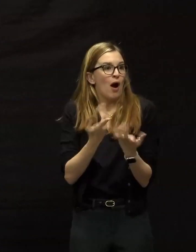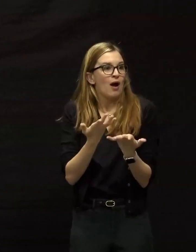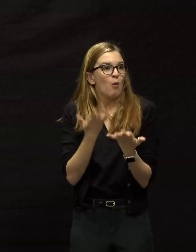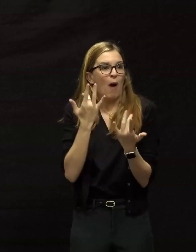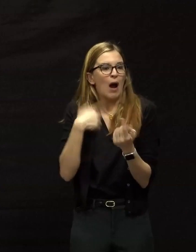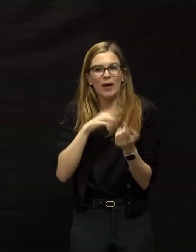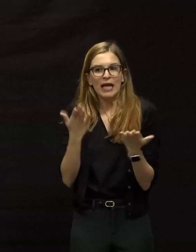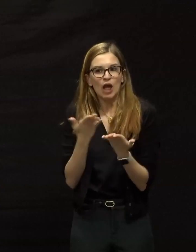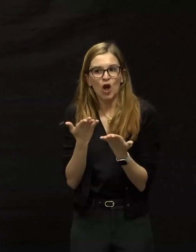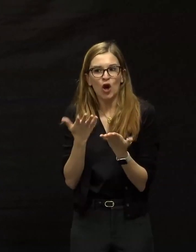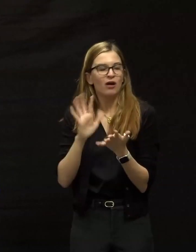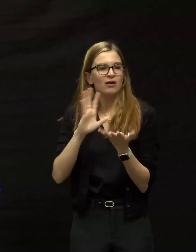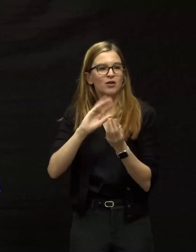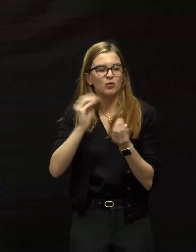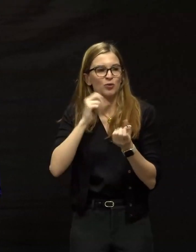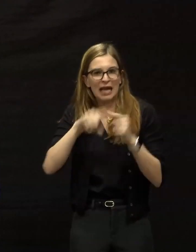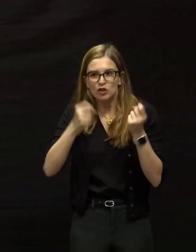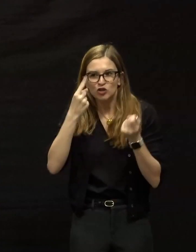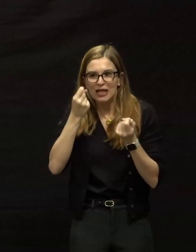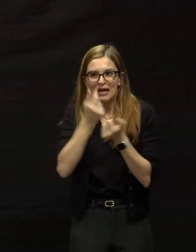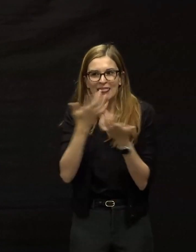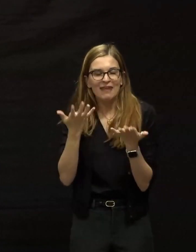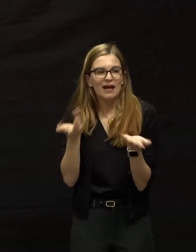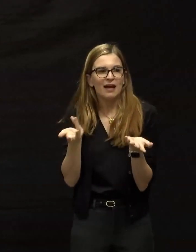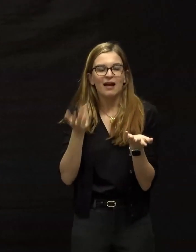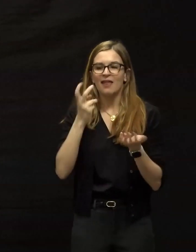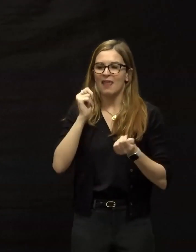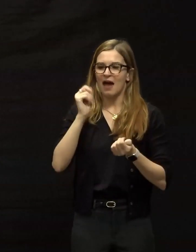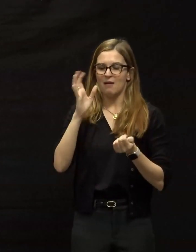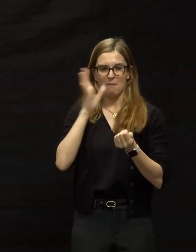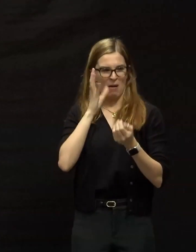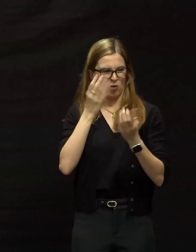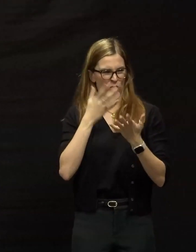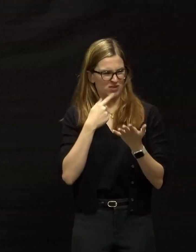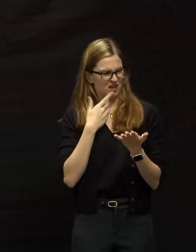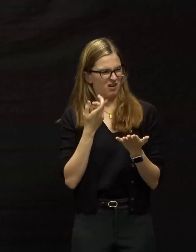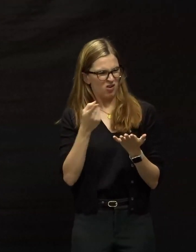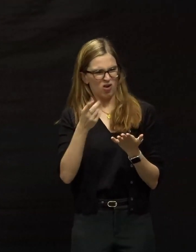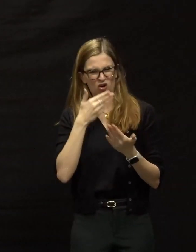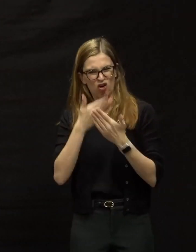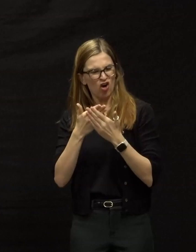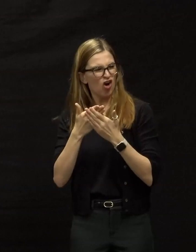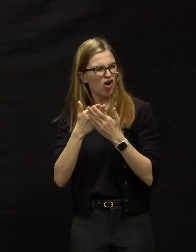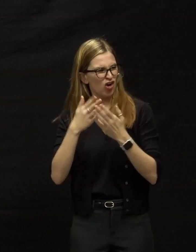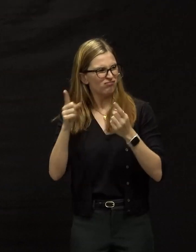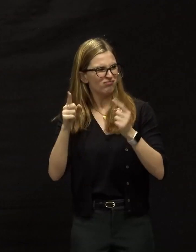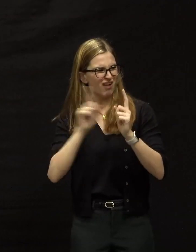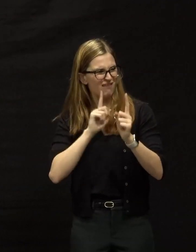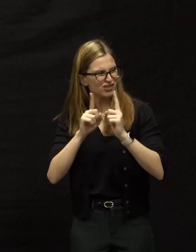hey, what's the point of me even being here? There's, I can't understand what's being said. And then my mom was like,